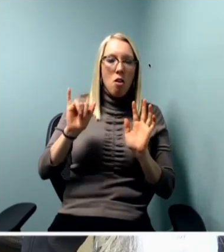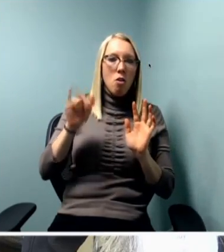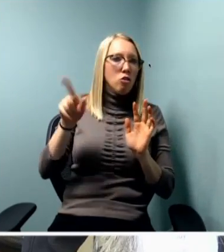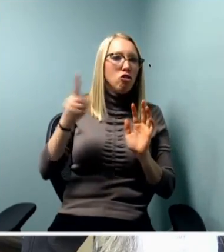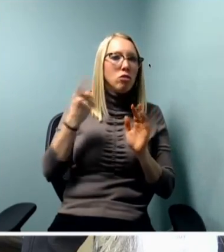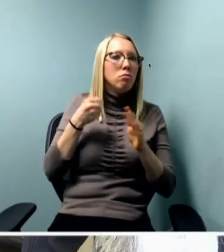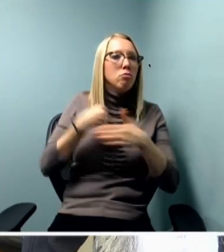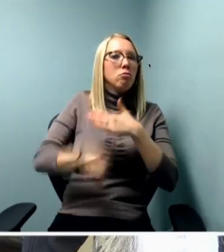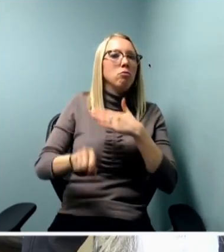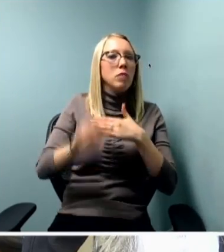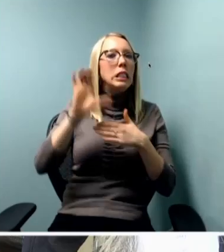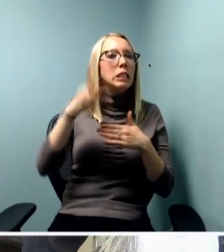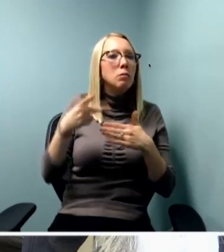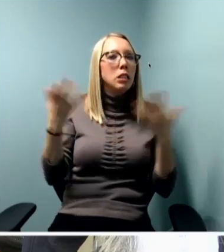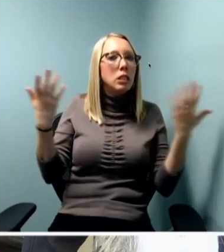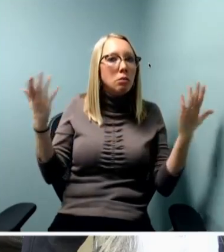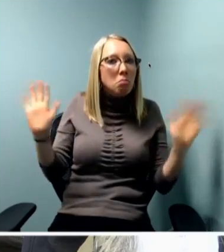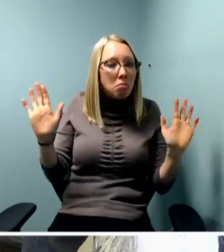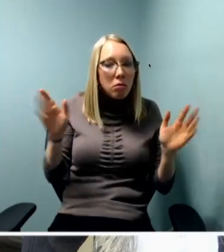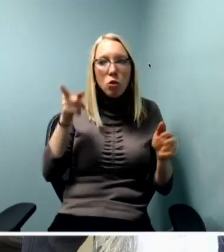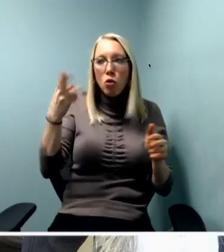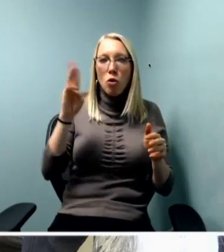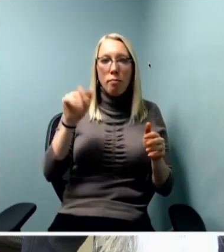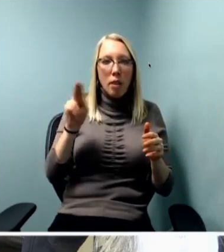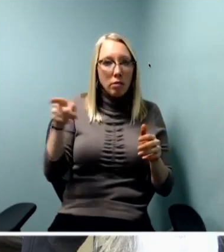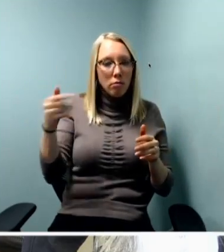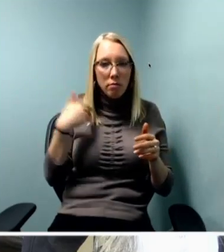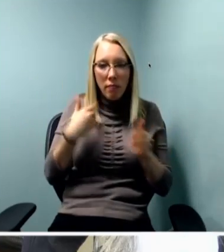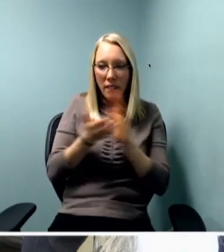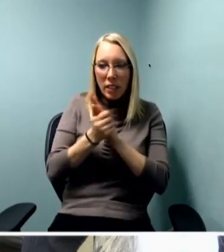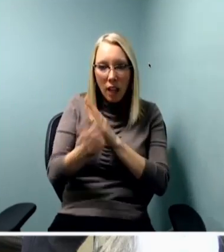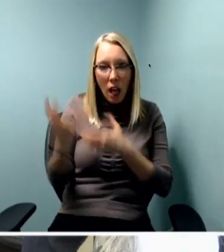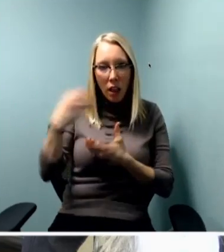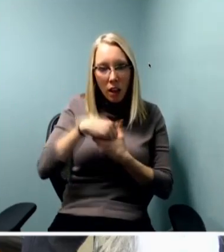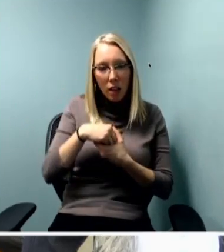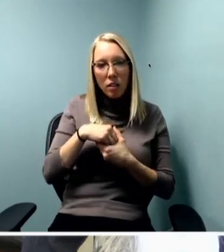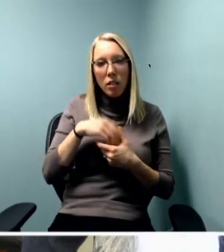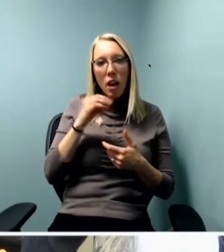And you're a human that has this talent that we can all vibe to."